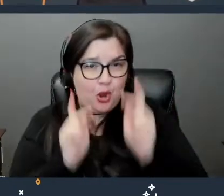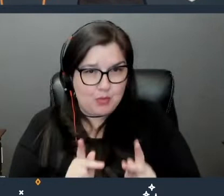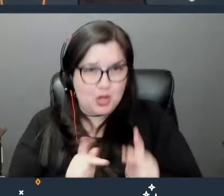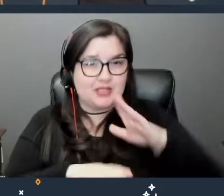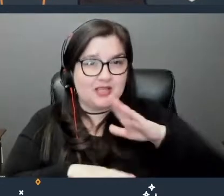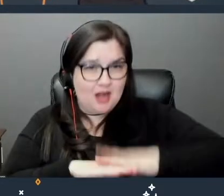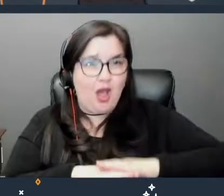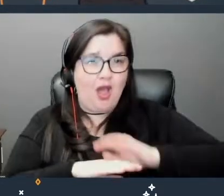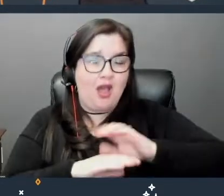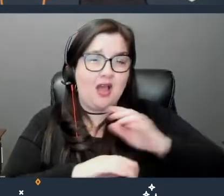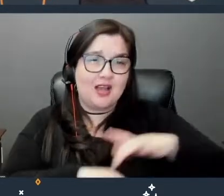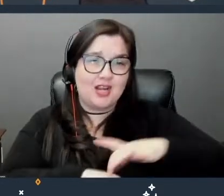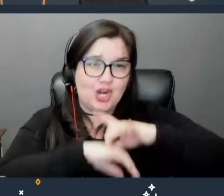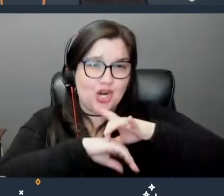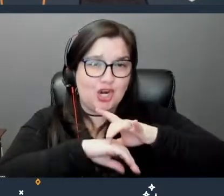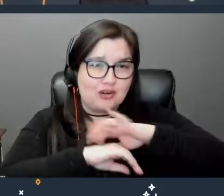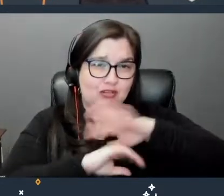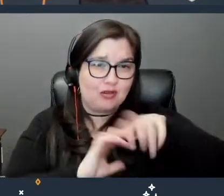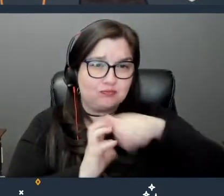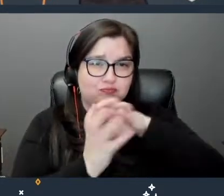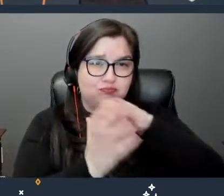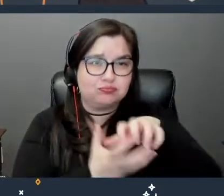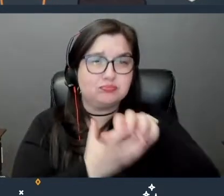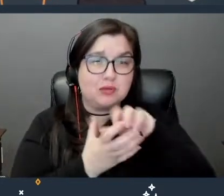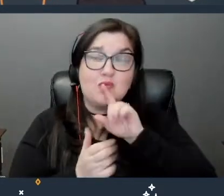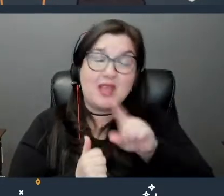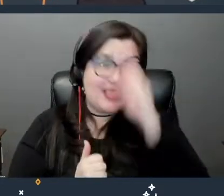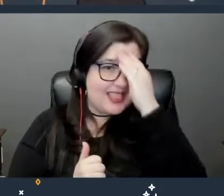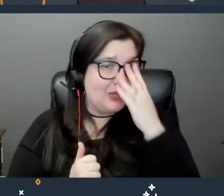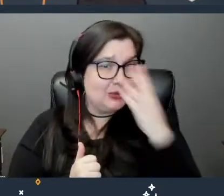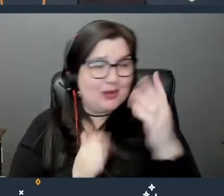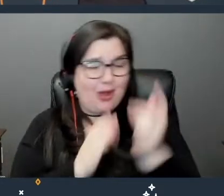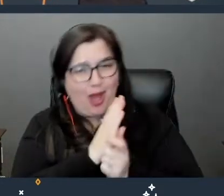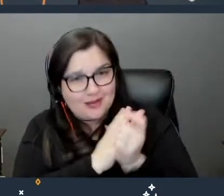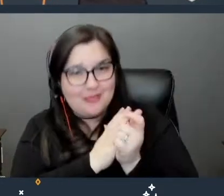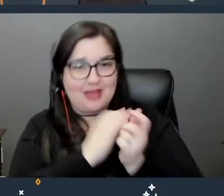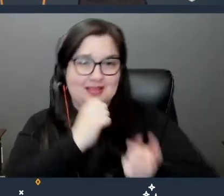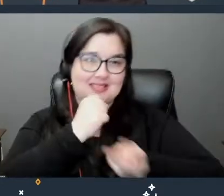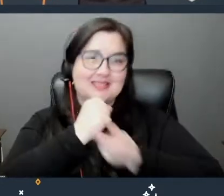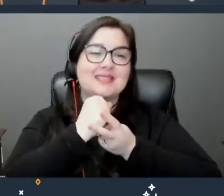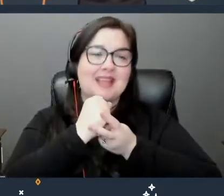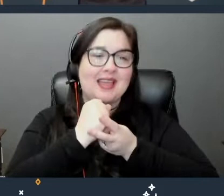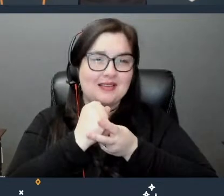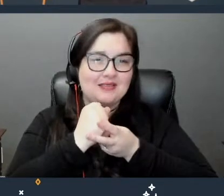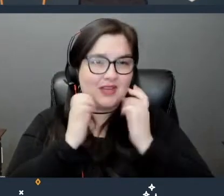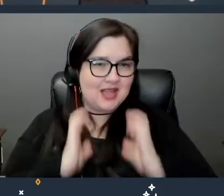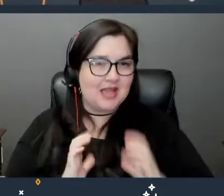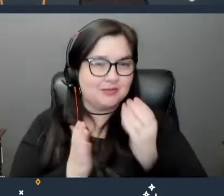is how it automatically saves customers money. Just over three years ago, we launched S3 Intelligent-Tiering, which is a storage class